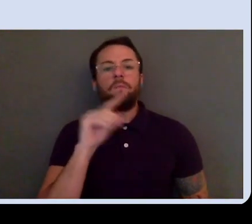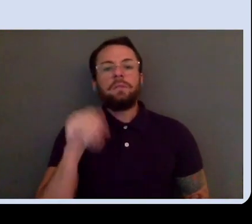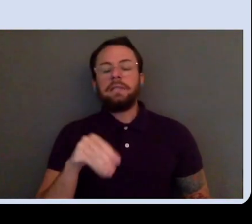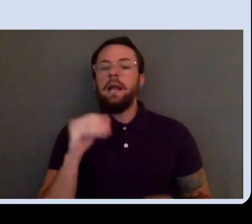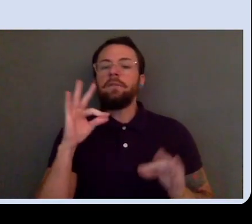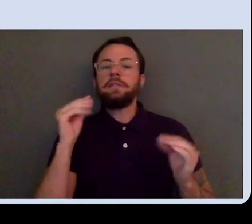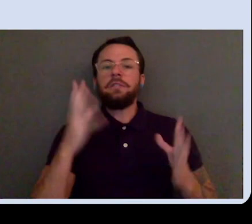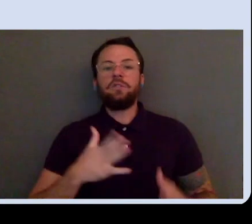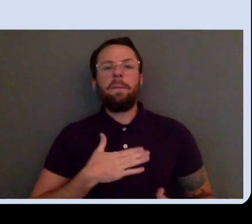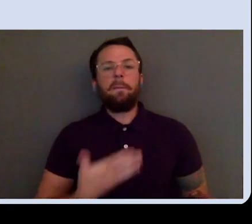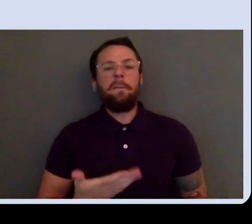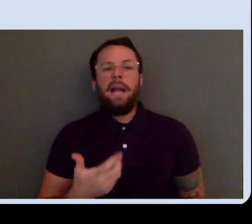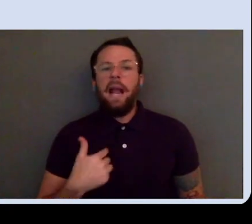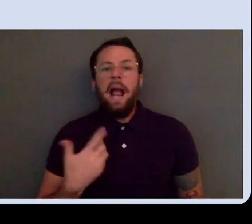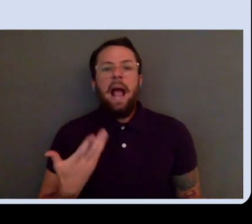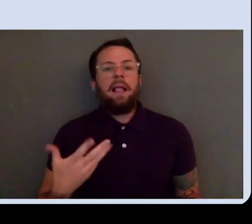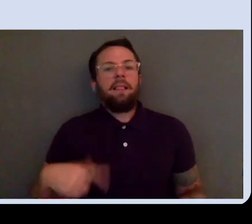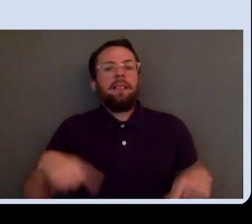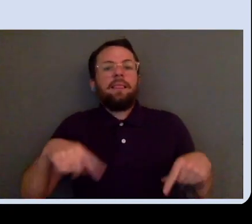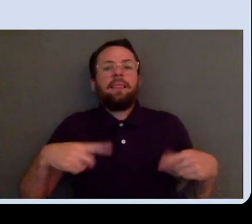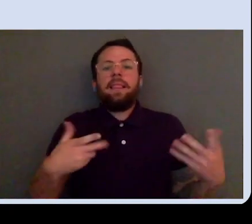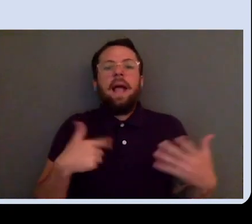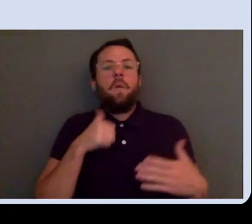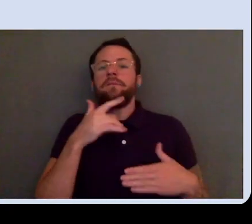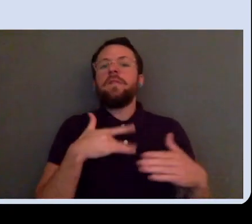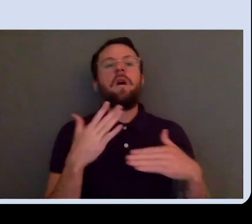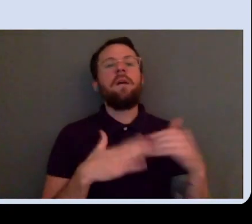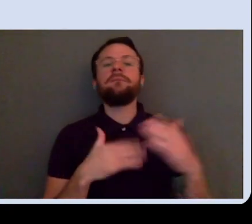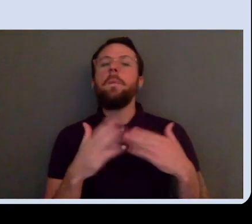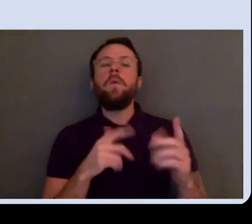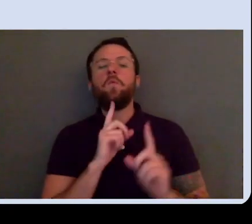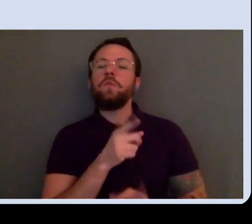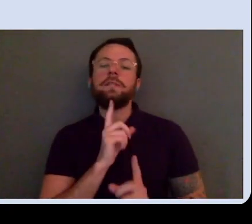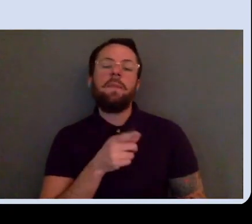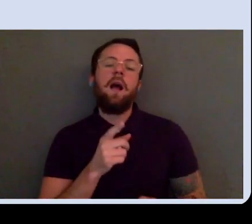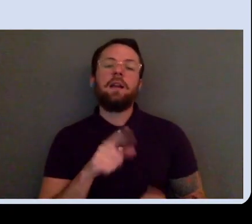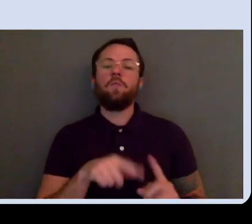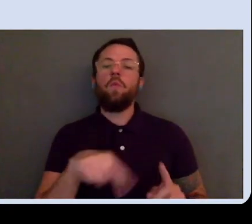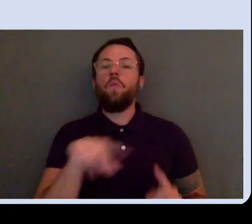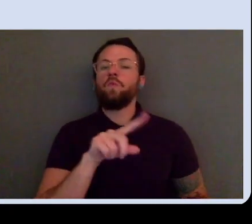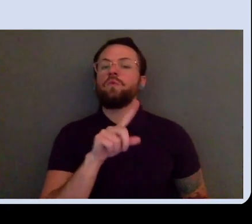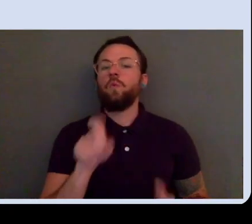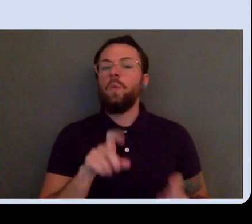So when they're asked about questions in the community 41 percent of teachers don't know